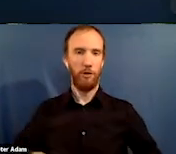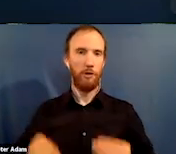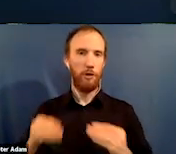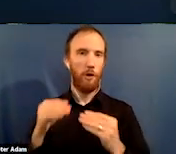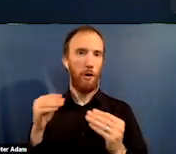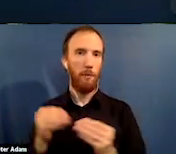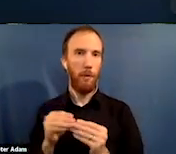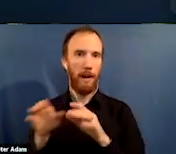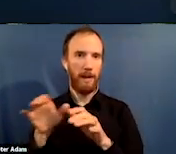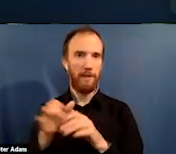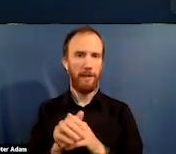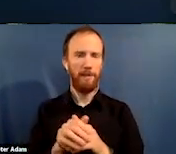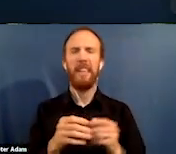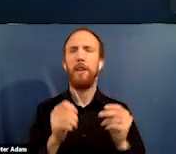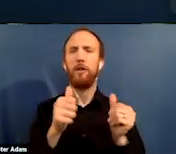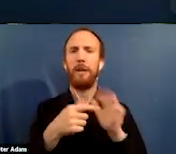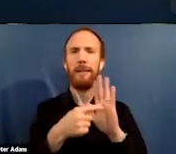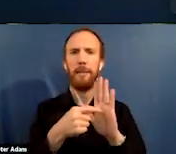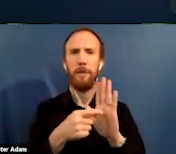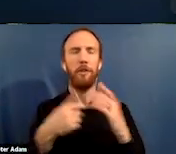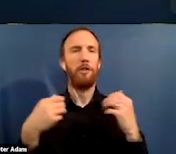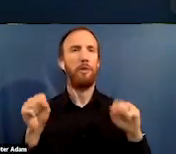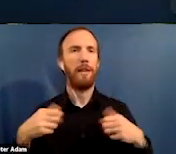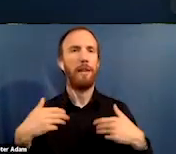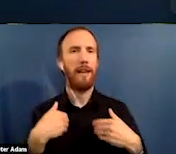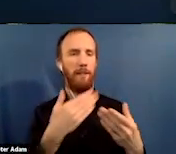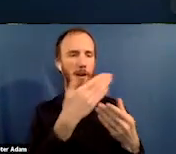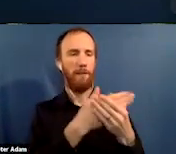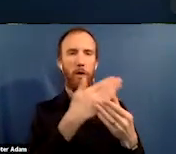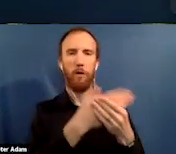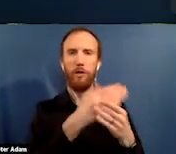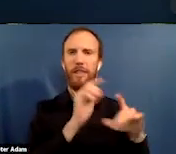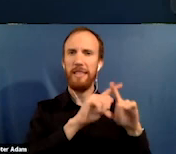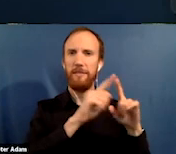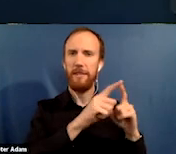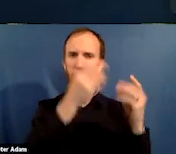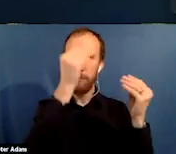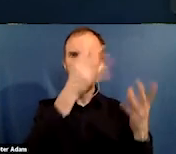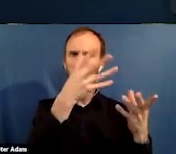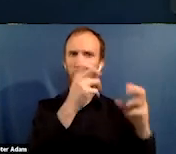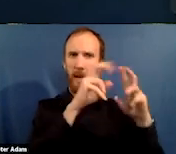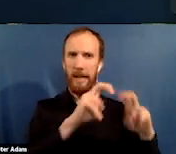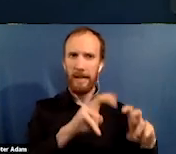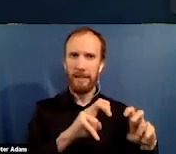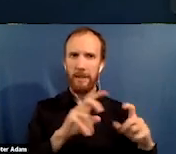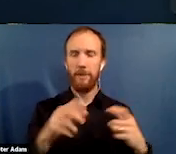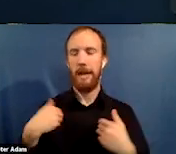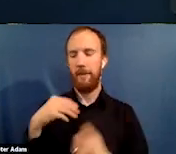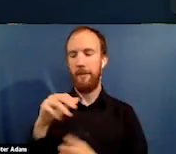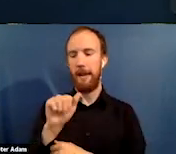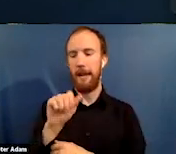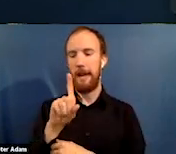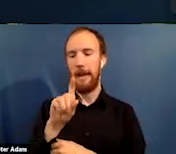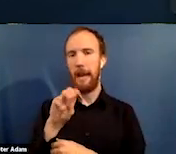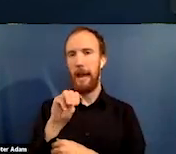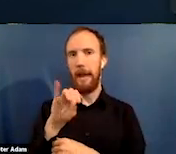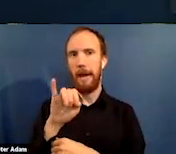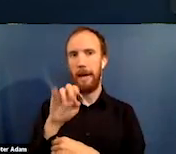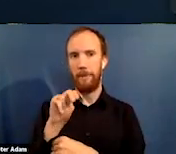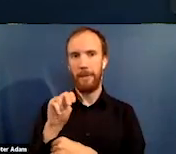There is a folder in which you can put the chat that you wish to analyze. Then we have the admin dashboard, where you can pick the start date and the end